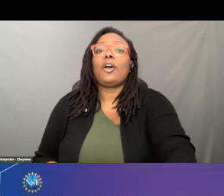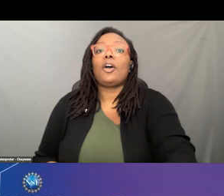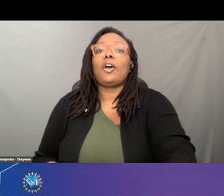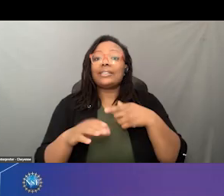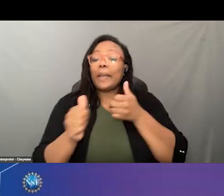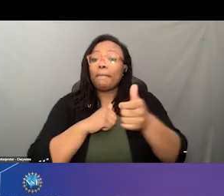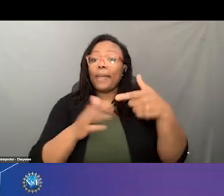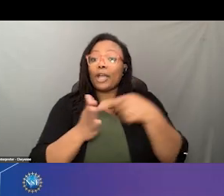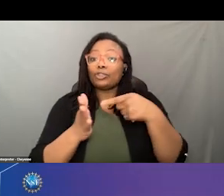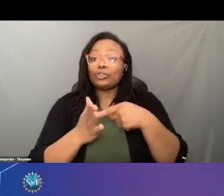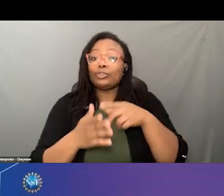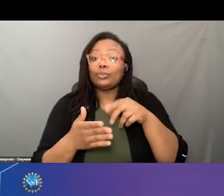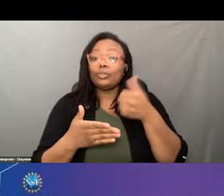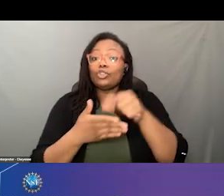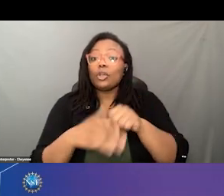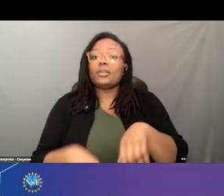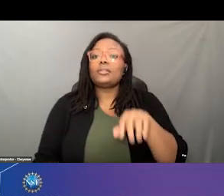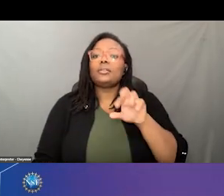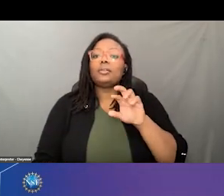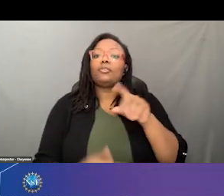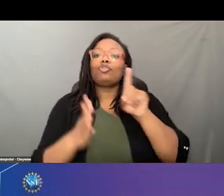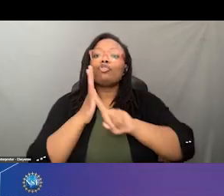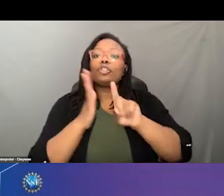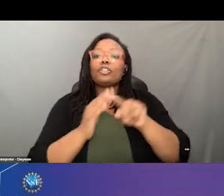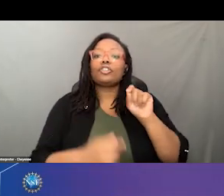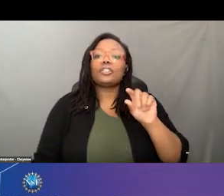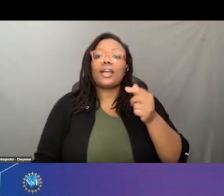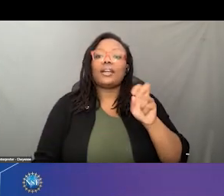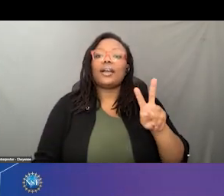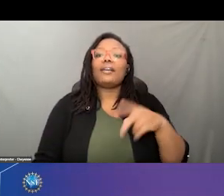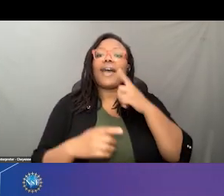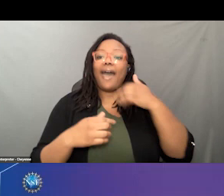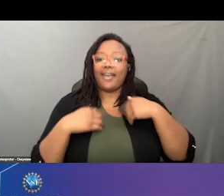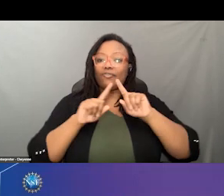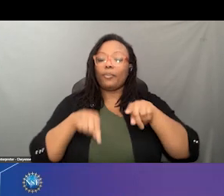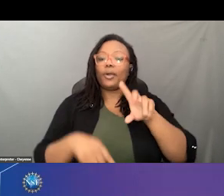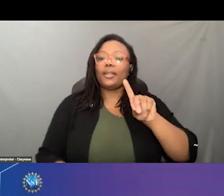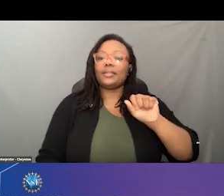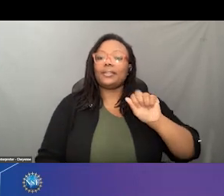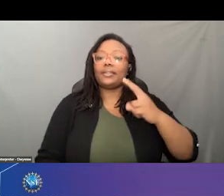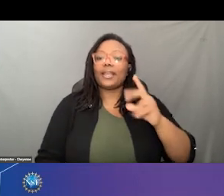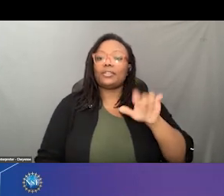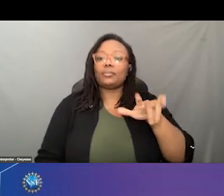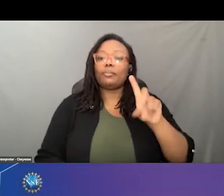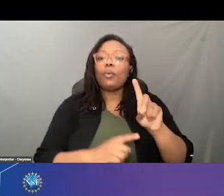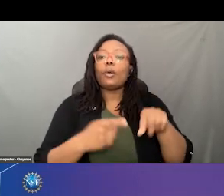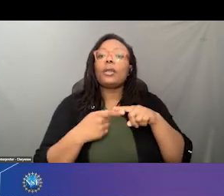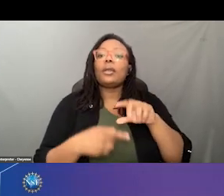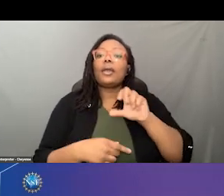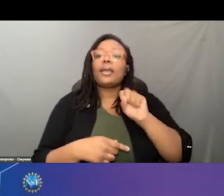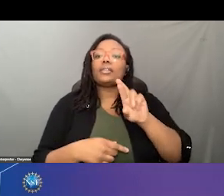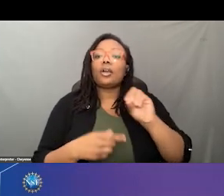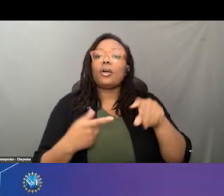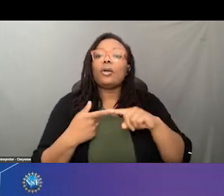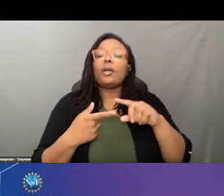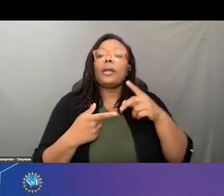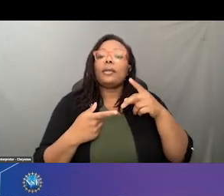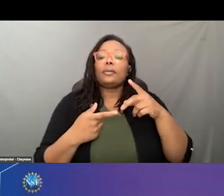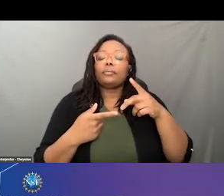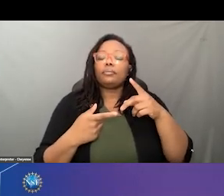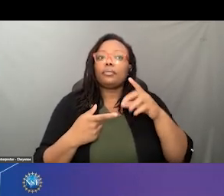Research.gov has a reporting dashboard where the SRO, as well as the PI and co-PIs, can go out